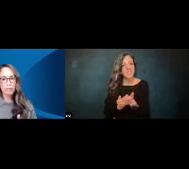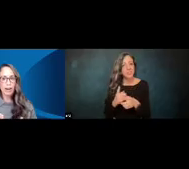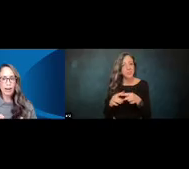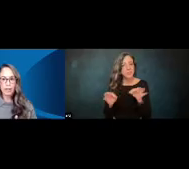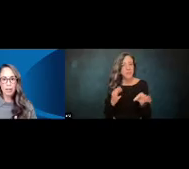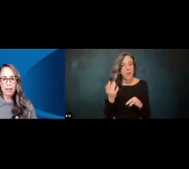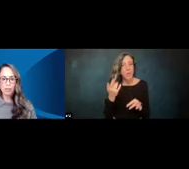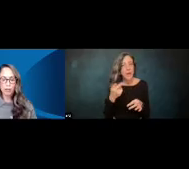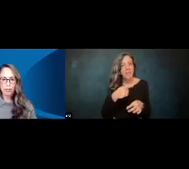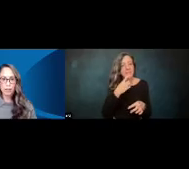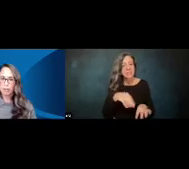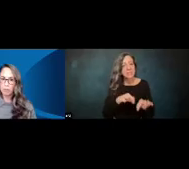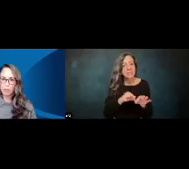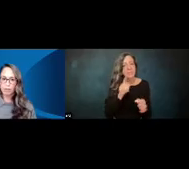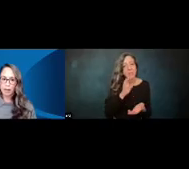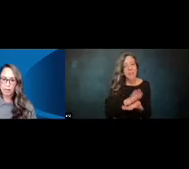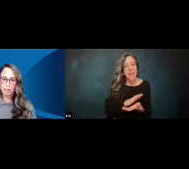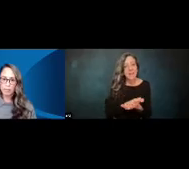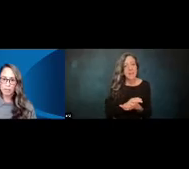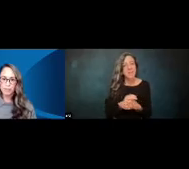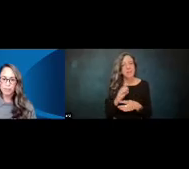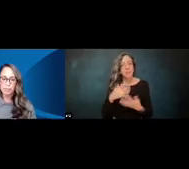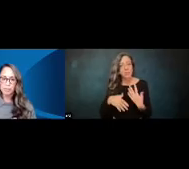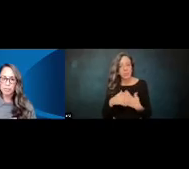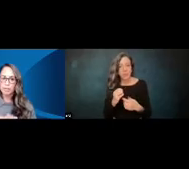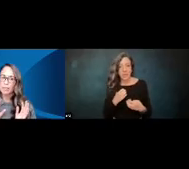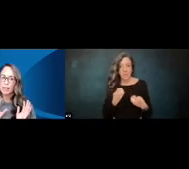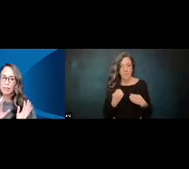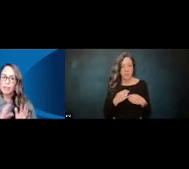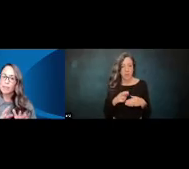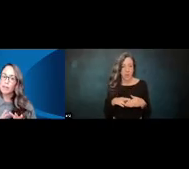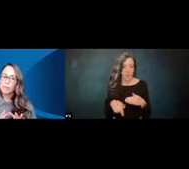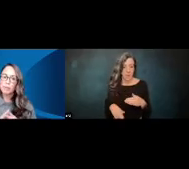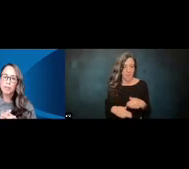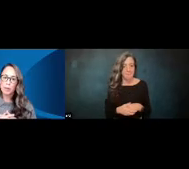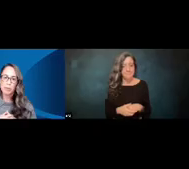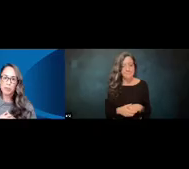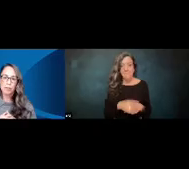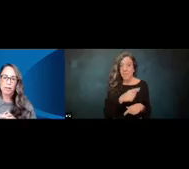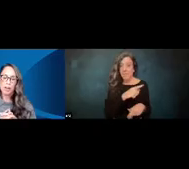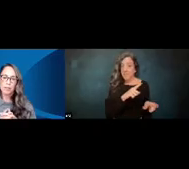matter for academic, social, and emotional outcomes. This framing really helps ensure that